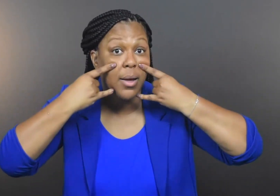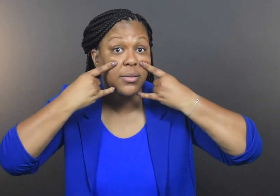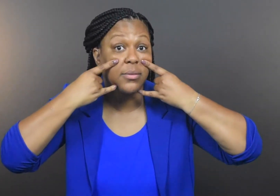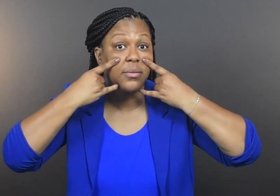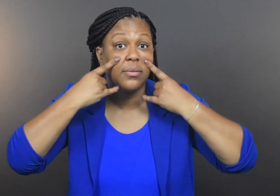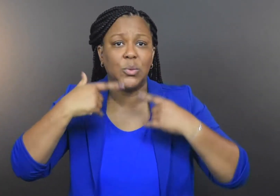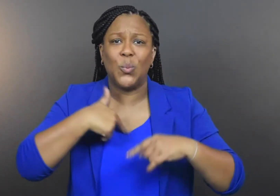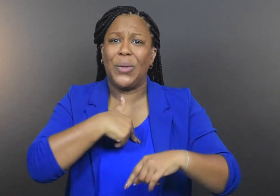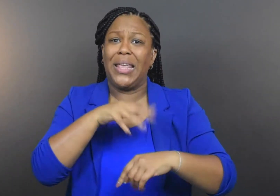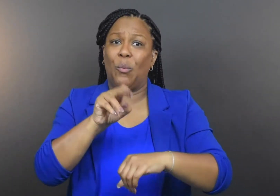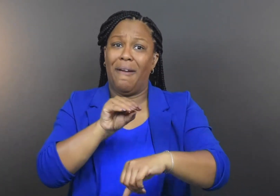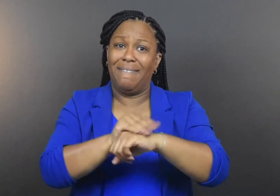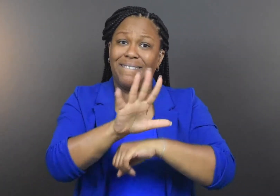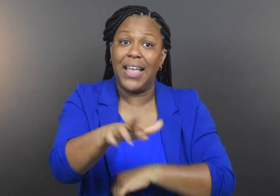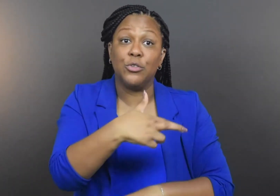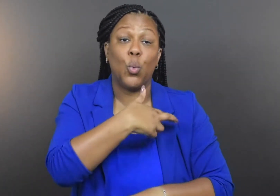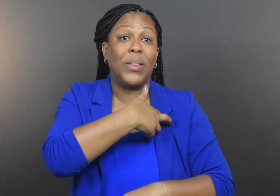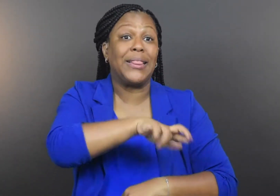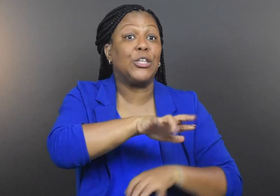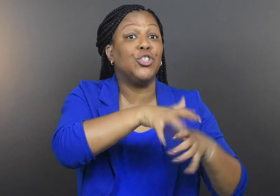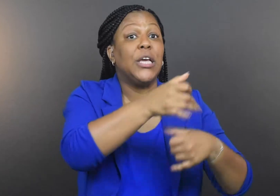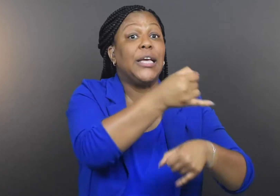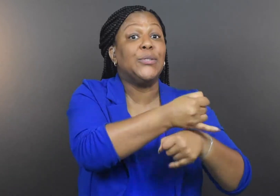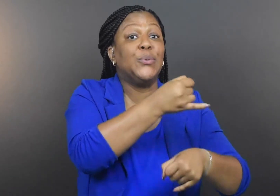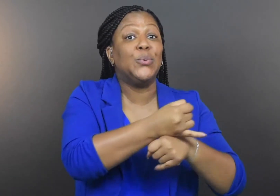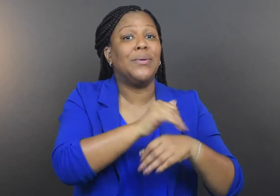and we were advising religious institutions about